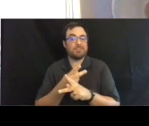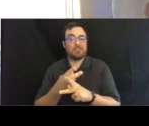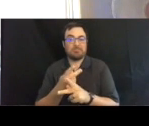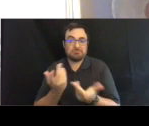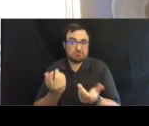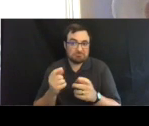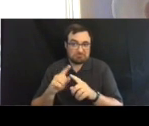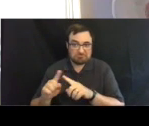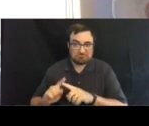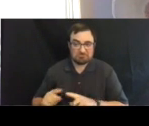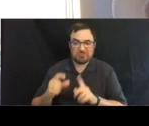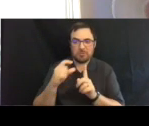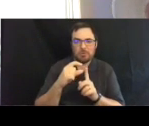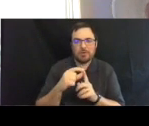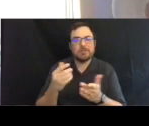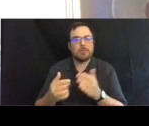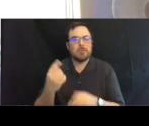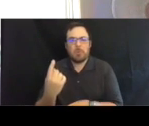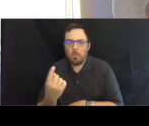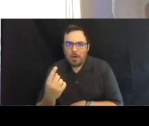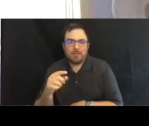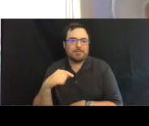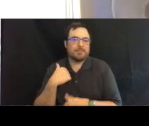differ only by vowel or consonant. You might do some minimal pairs like